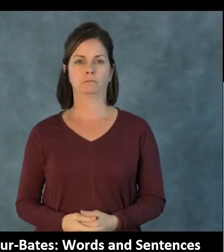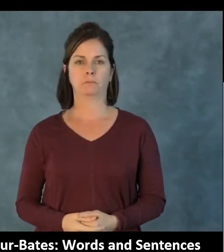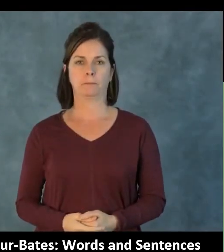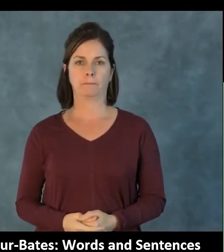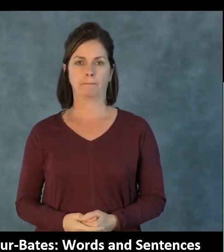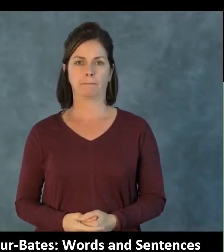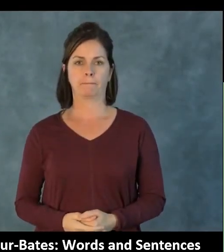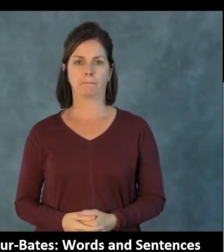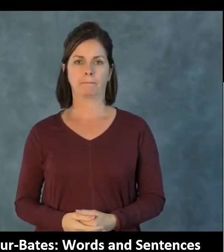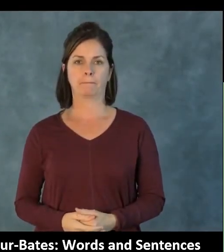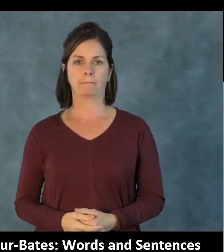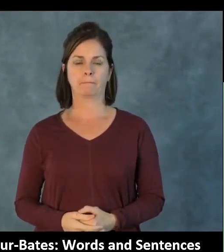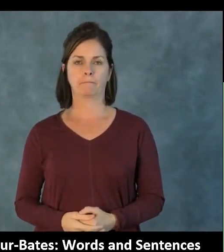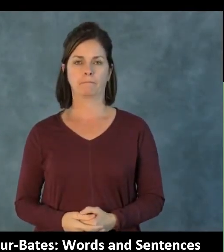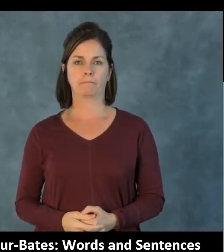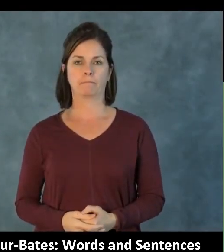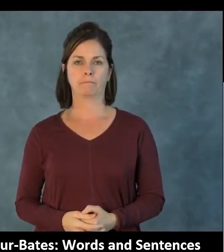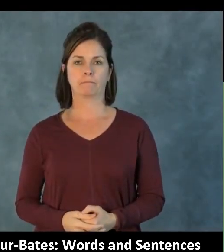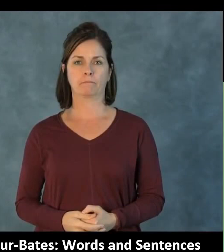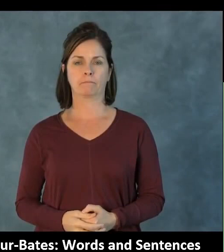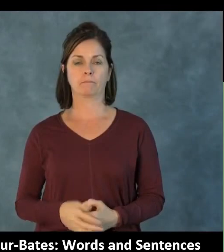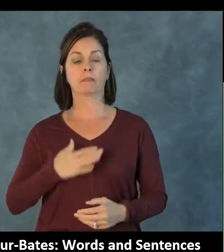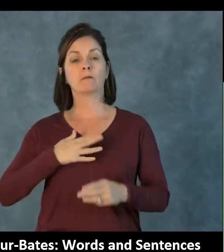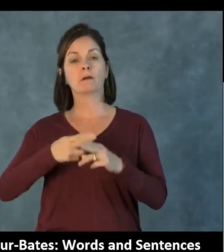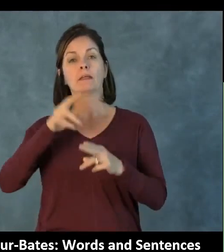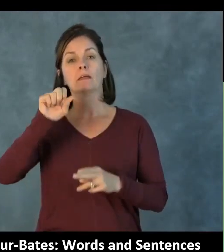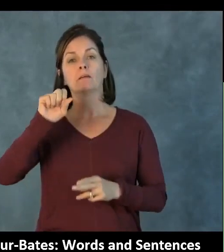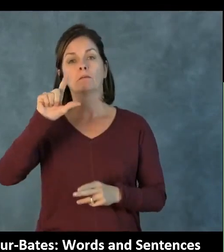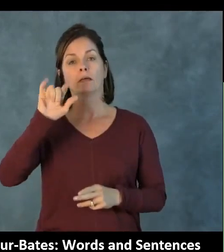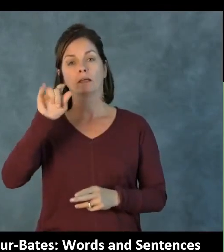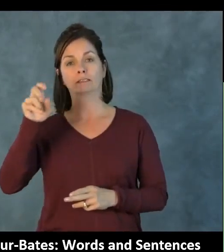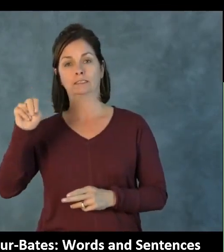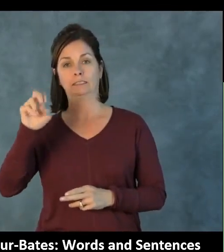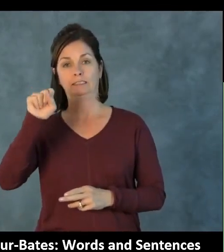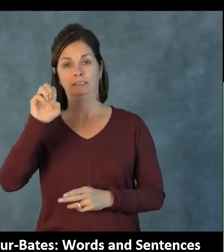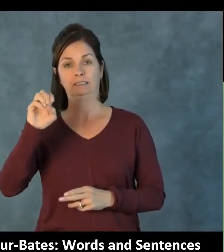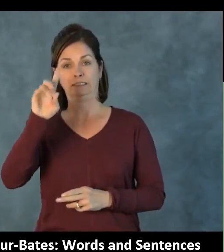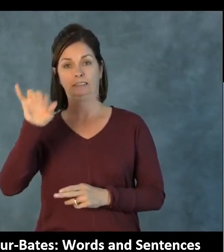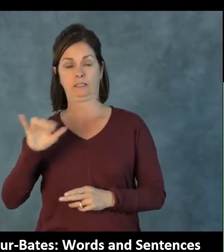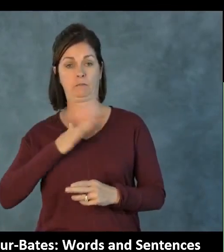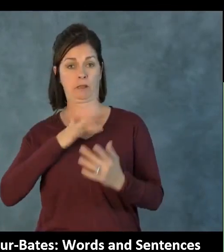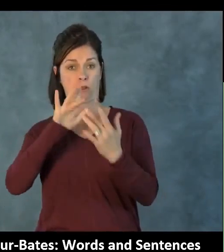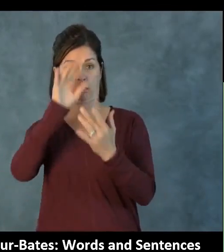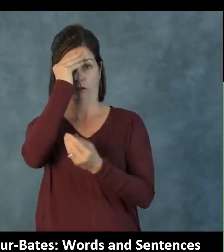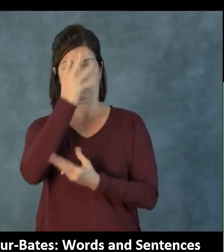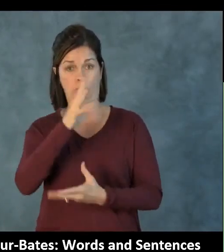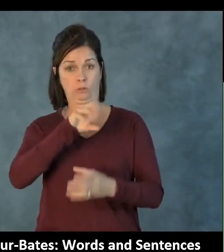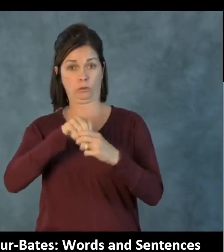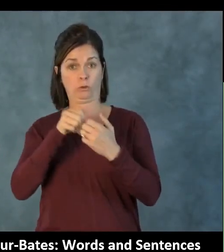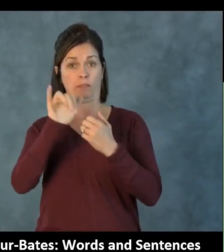My name is Allison Sedey, and my contact information is on this slide. Feel free to email me with any future